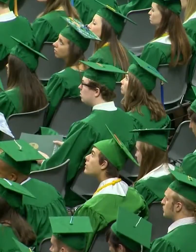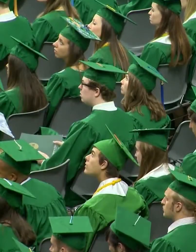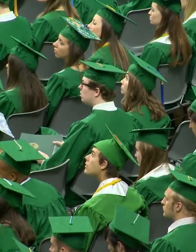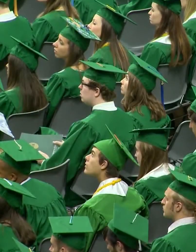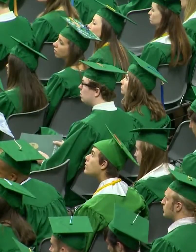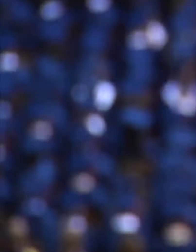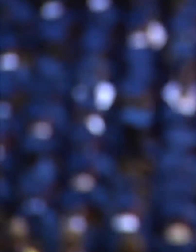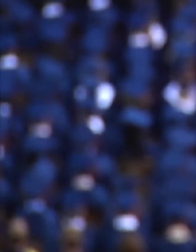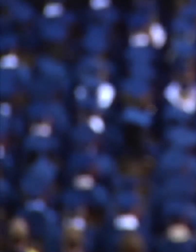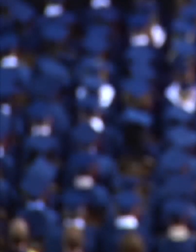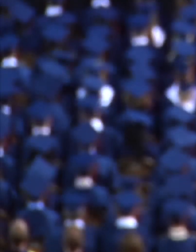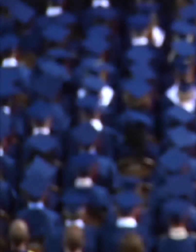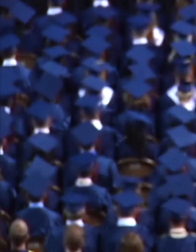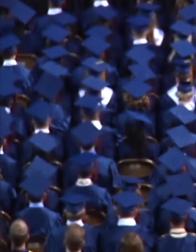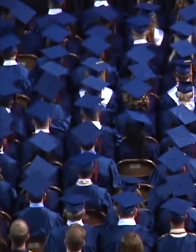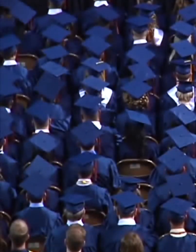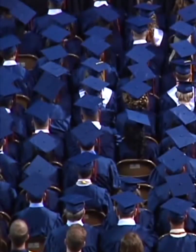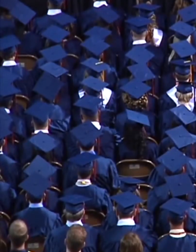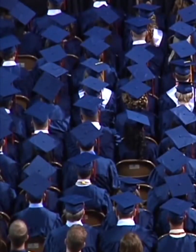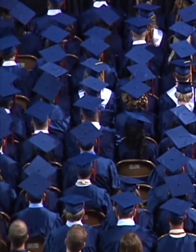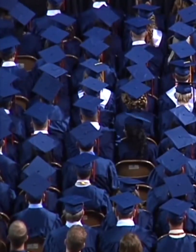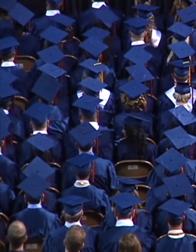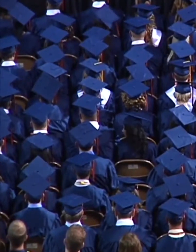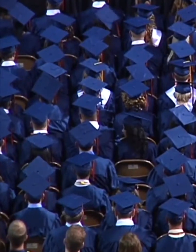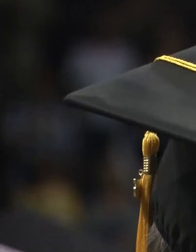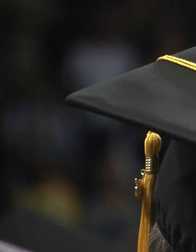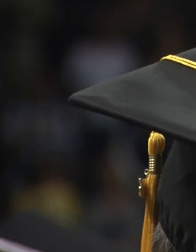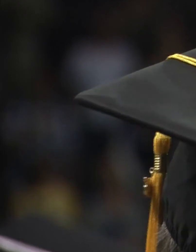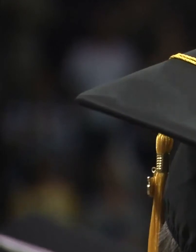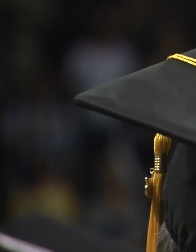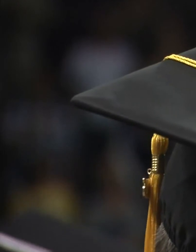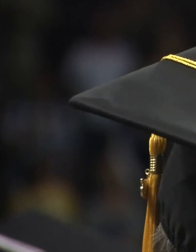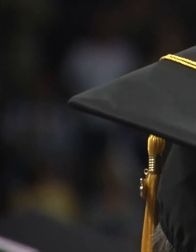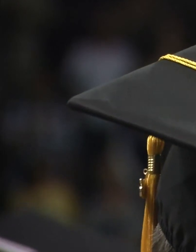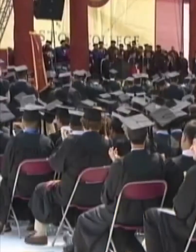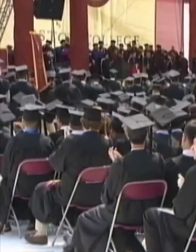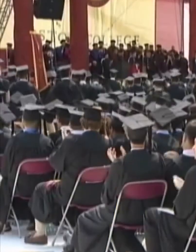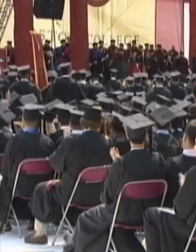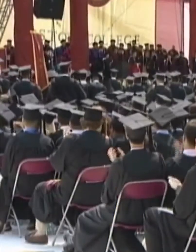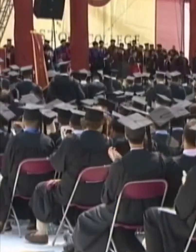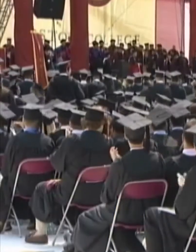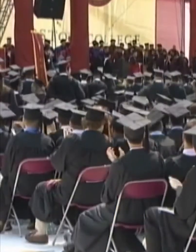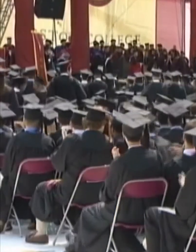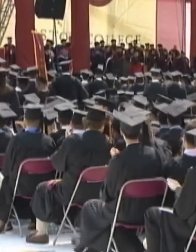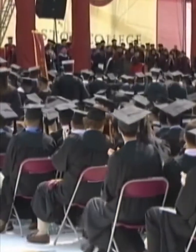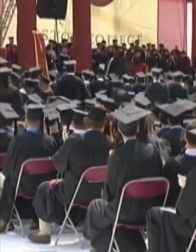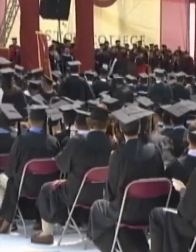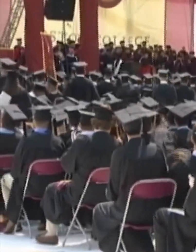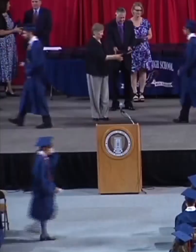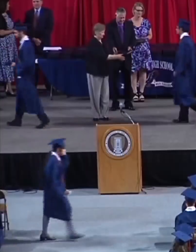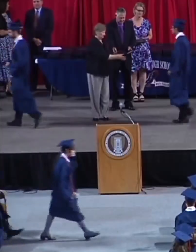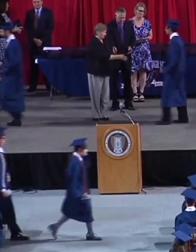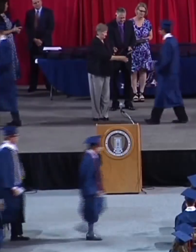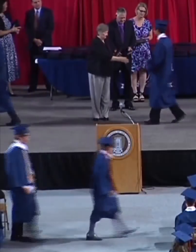FOR THOSE ALMOST DONE WITH HIGH SCHOOL, NO WORRIES Our Seniors will graduate UNFORTUNATELY THEY MAY NOT GET THAT FEELING OF WALKING ACROSS